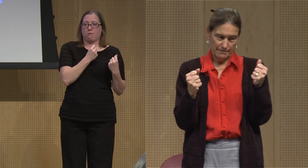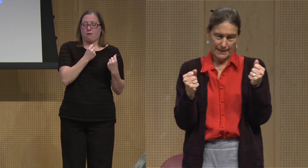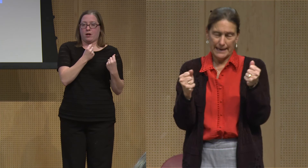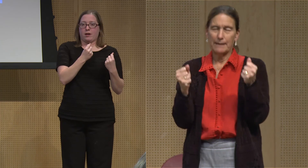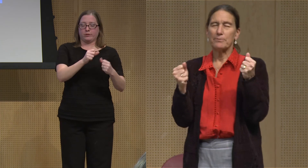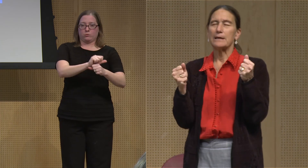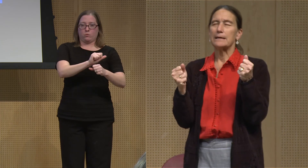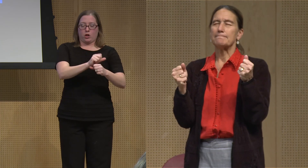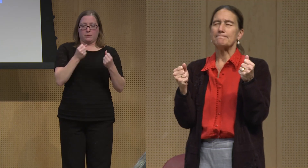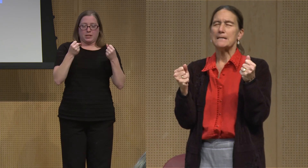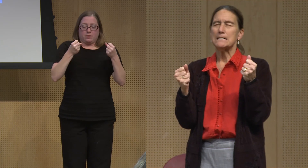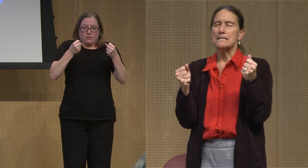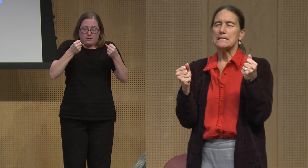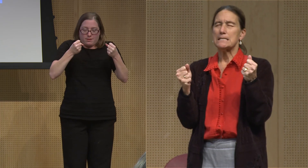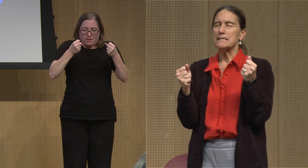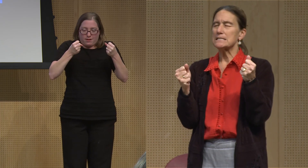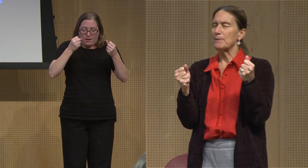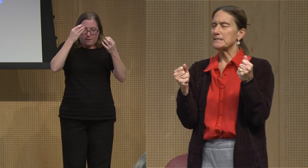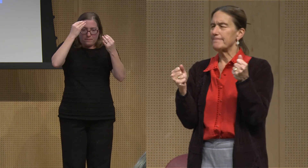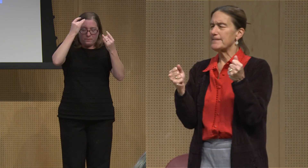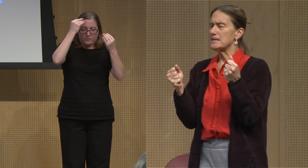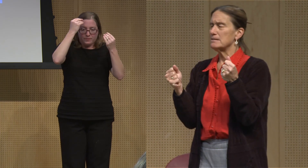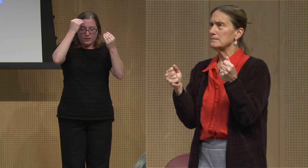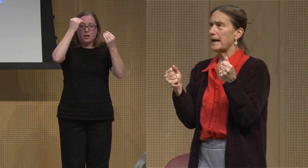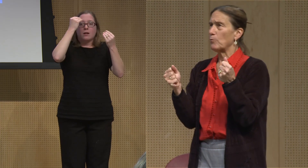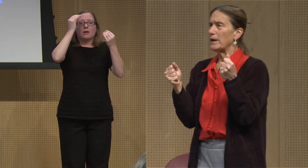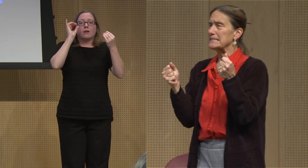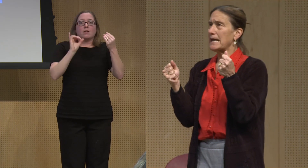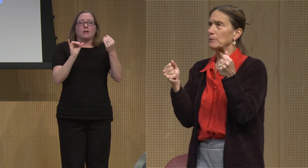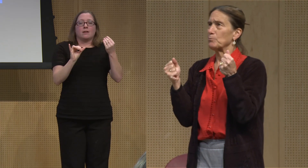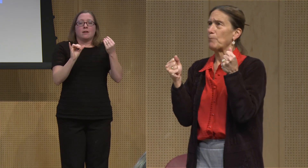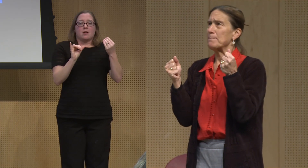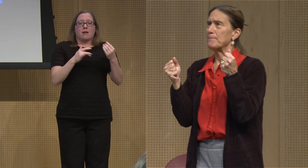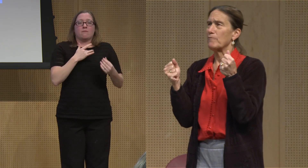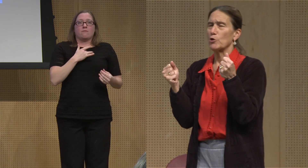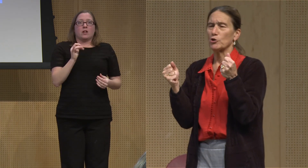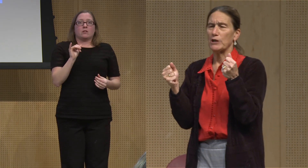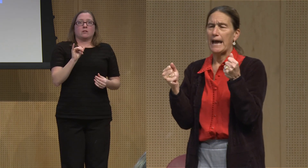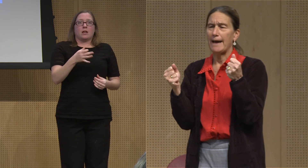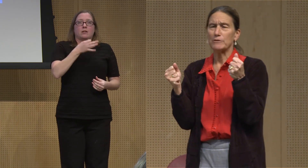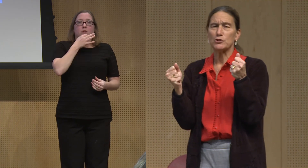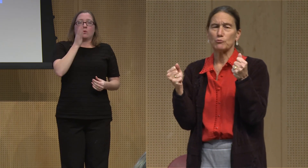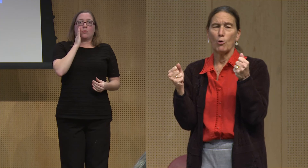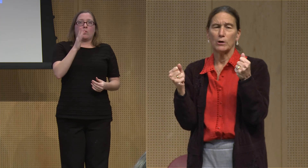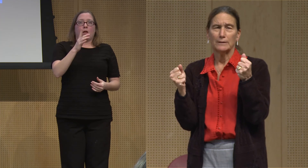AND I'M THINKING, "THIS MUST FEEL LIKE WHAT IT'S LIKE RIGHT BEFORE YOU'RE GONNA HAVE A STROKE,"